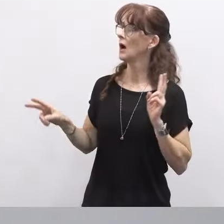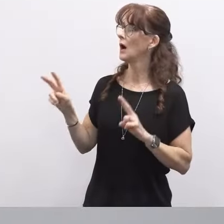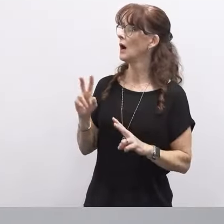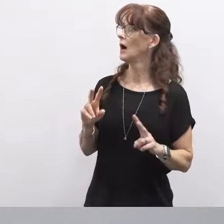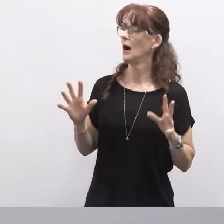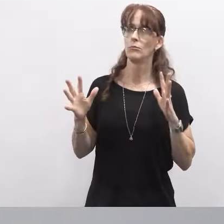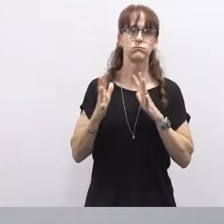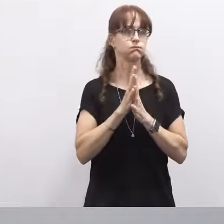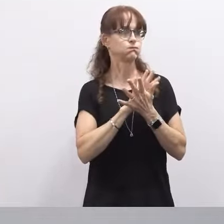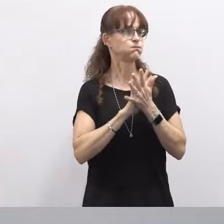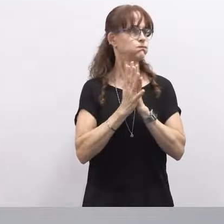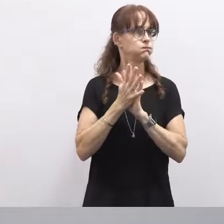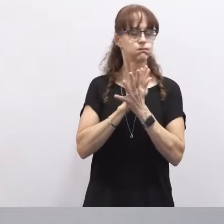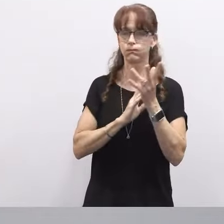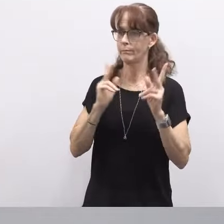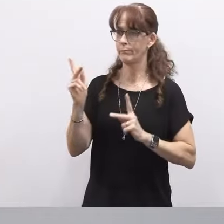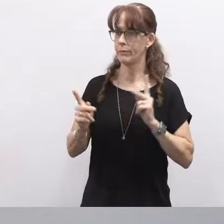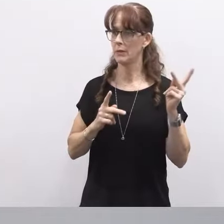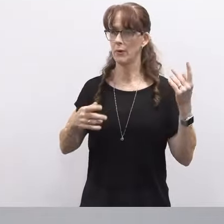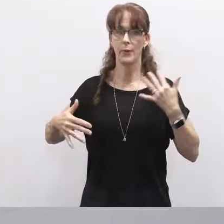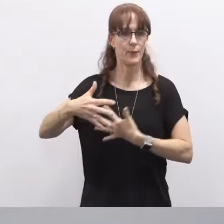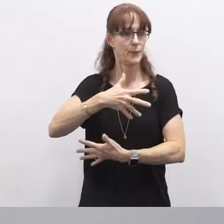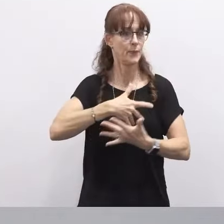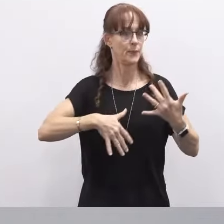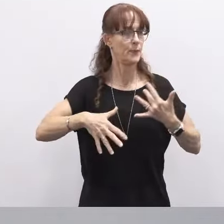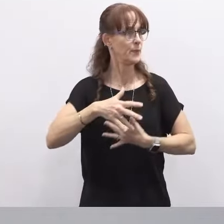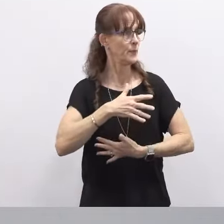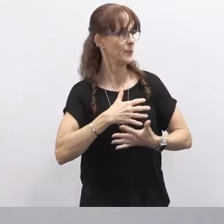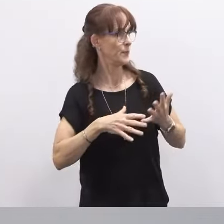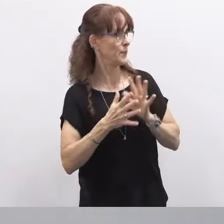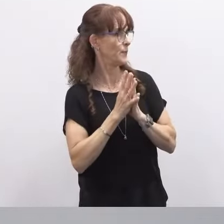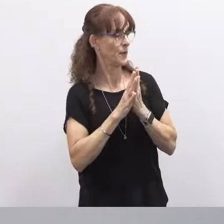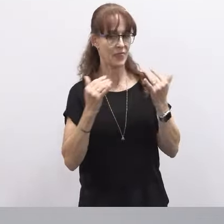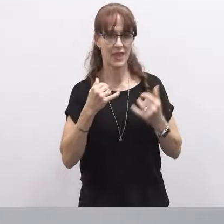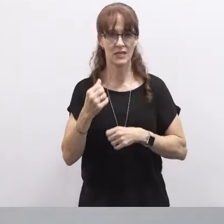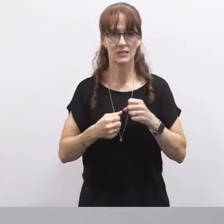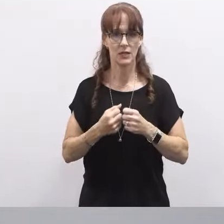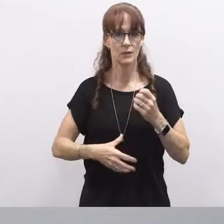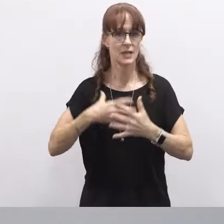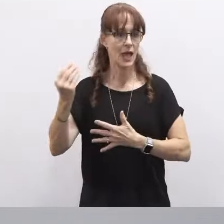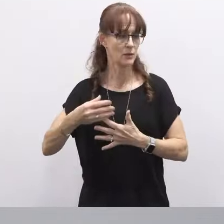by all these people inside the gym at Cabrio. This year, it was outside.